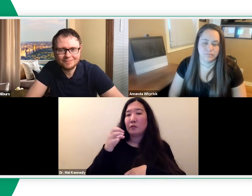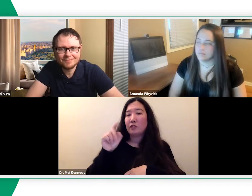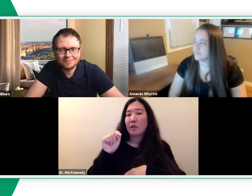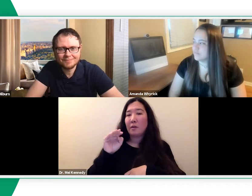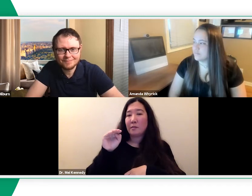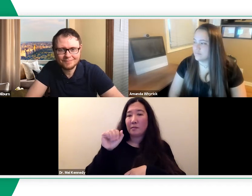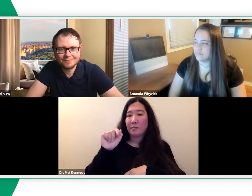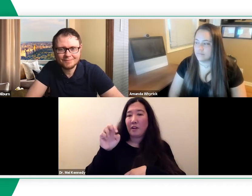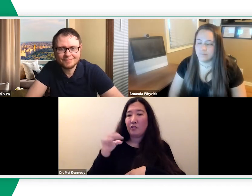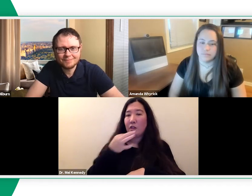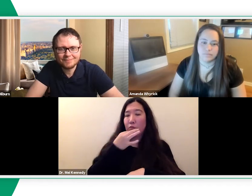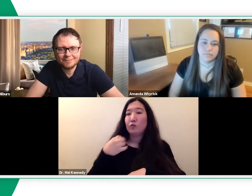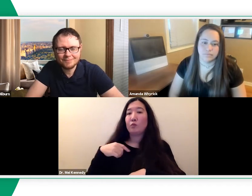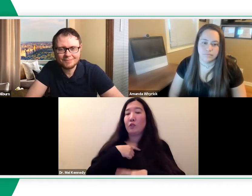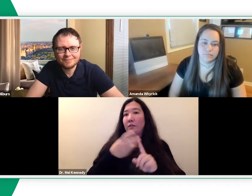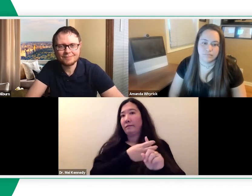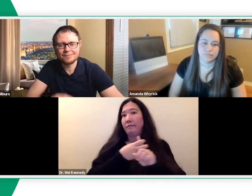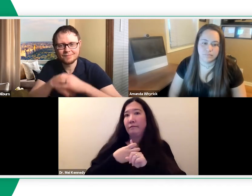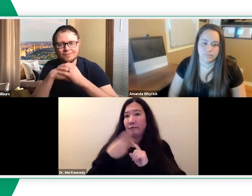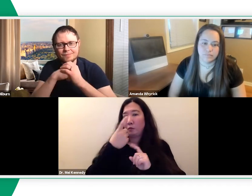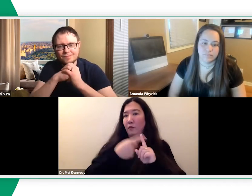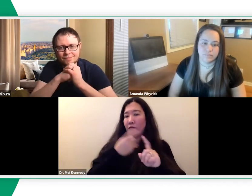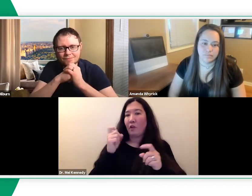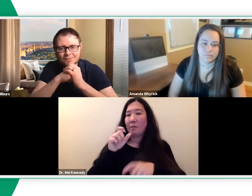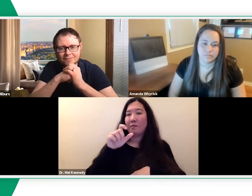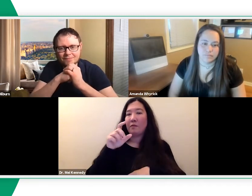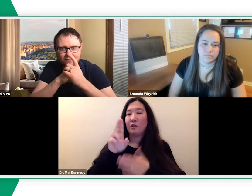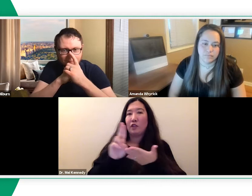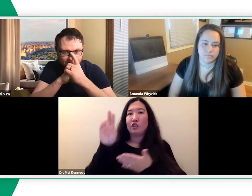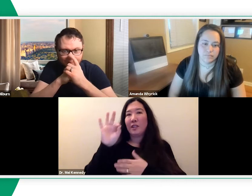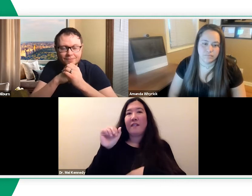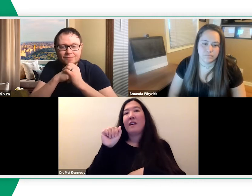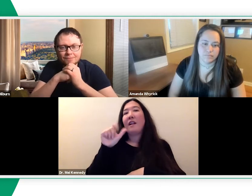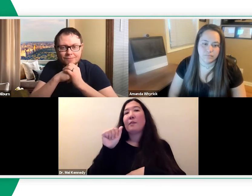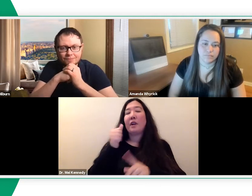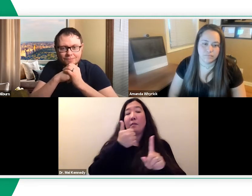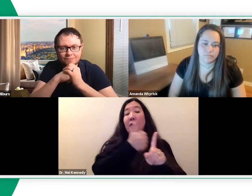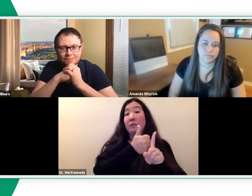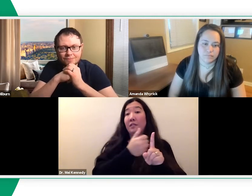earlier, we pull in SMEs, subject matter experts, from all over. And so we did pull in someone